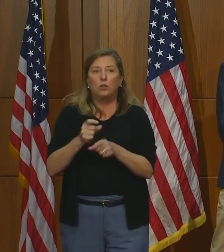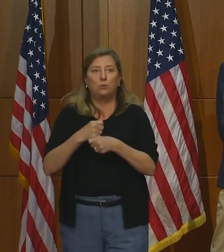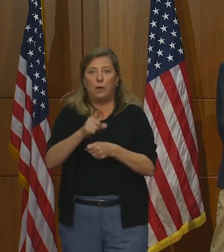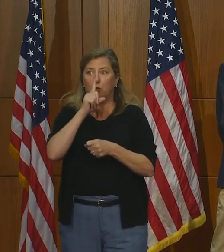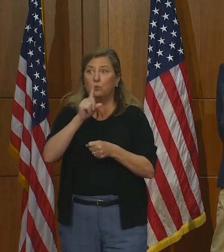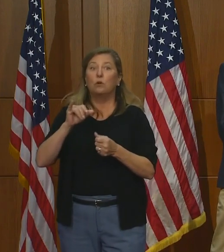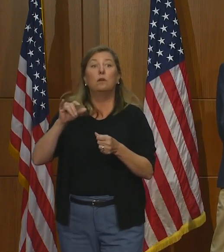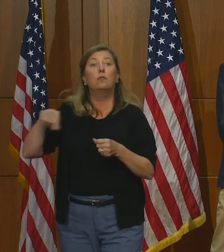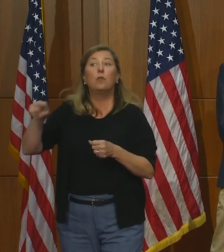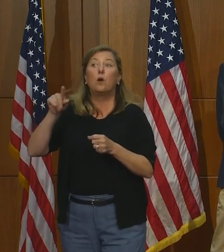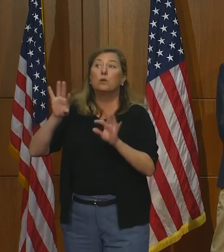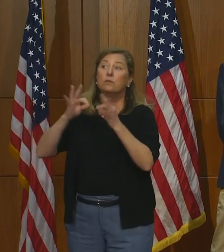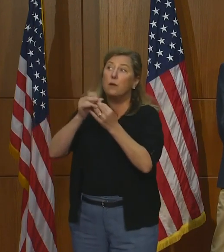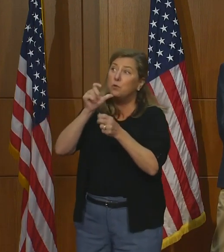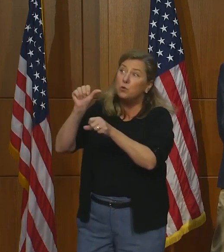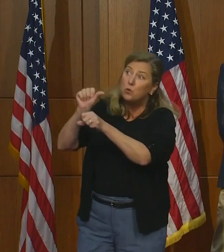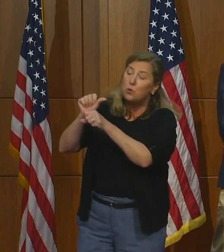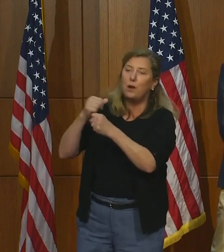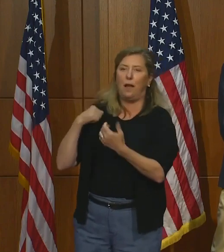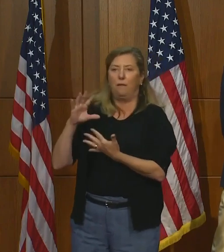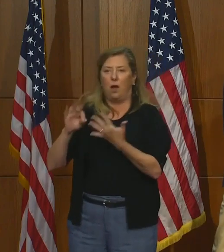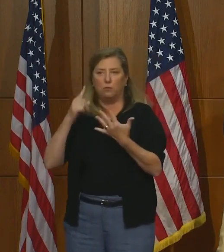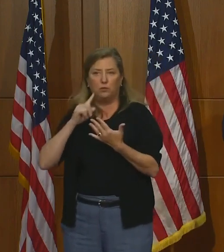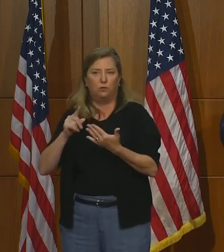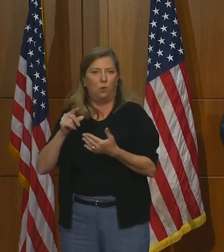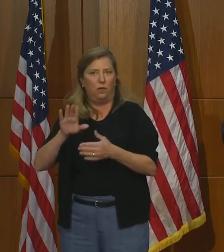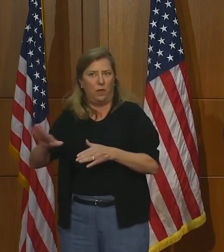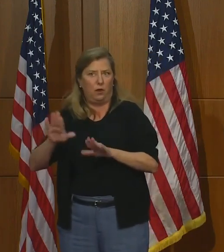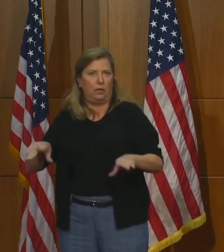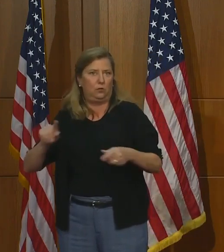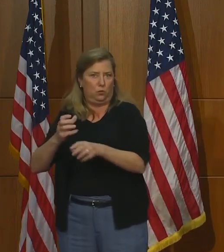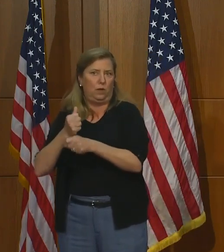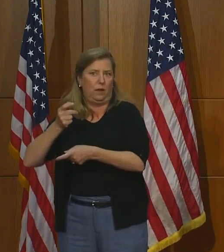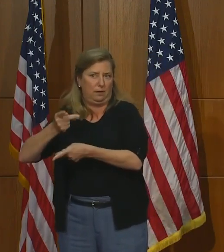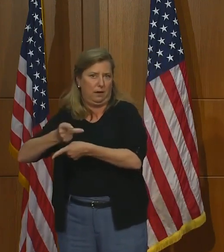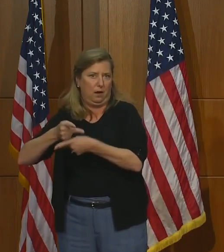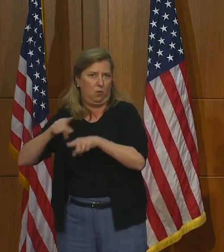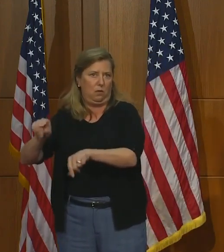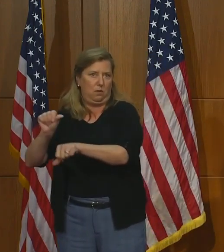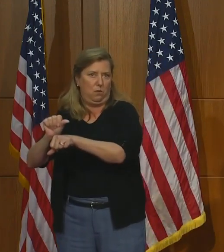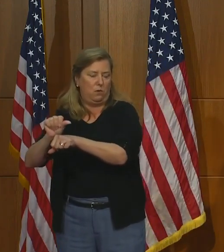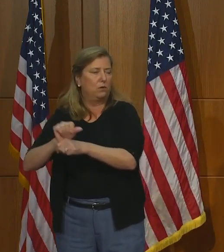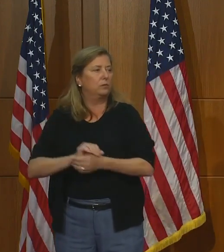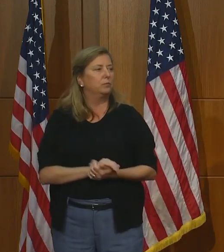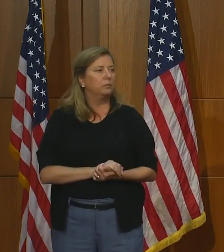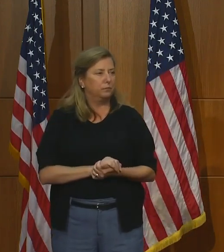SAFE MANNER. BUT IN PART. ALLOWS US TO MAKE SURE THAT WORKING FAMILIES HAVE A LOT OF